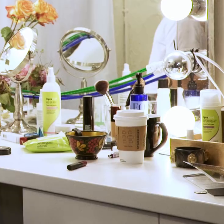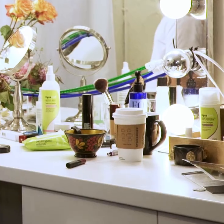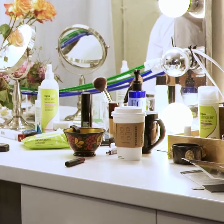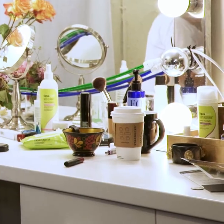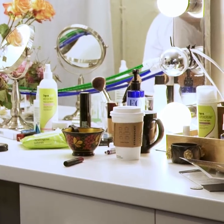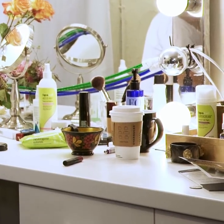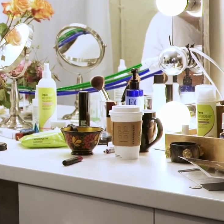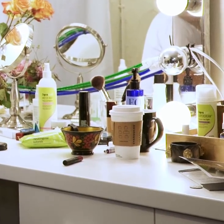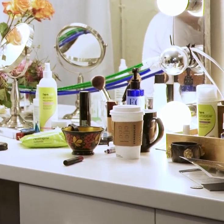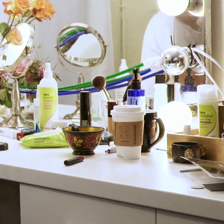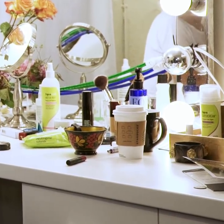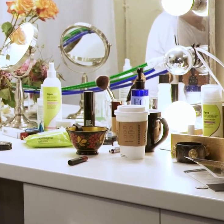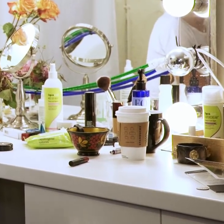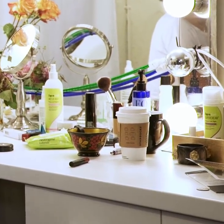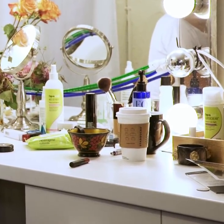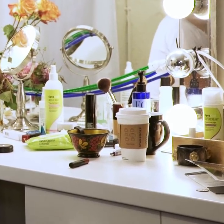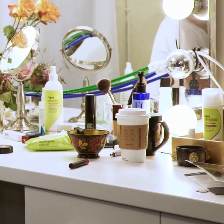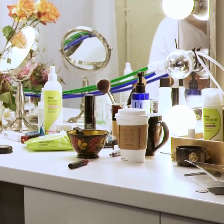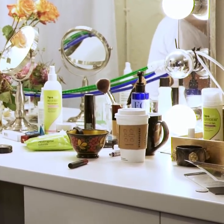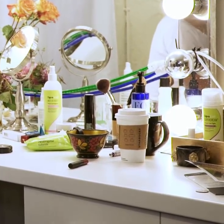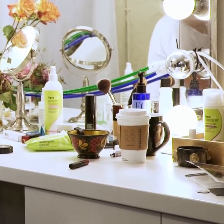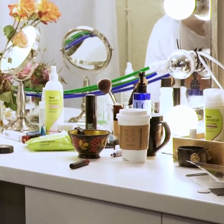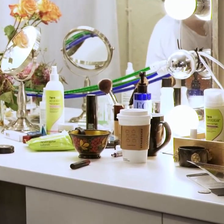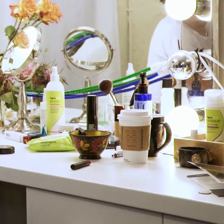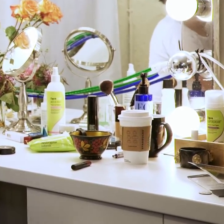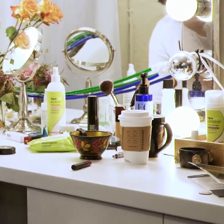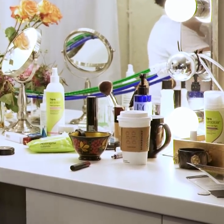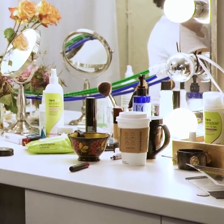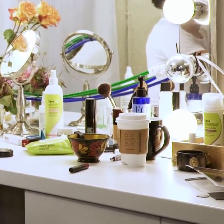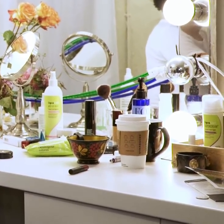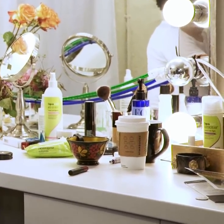It had a huge impact on me to see another deaf adult on the big screen.